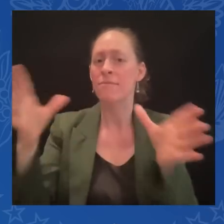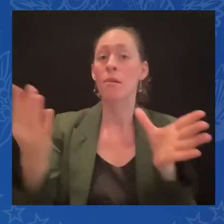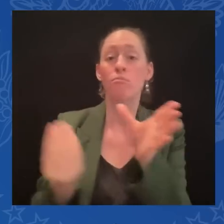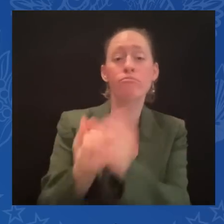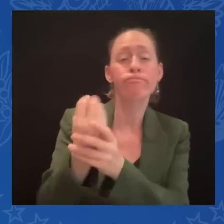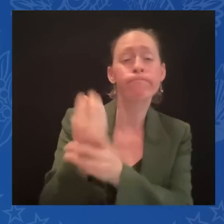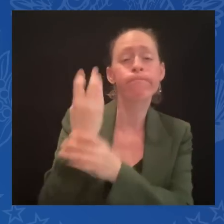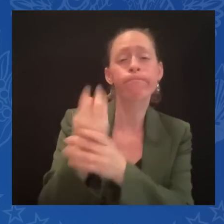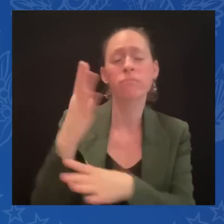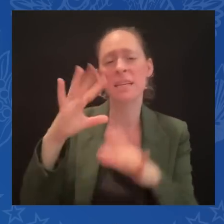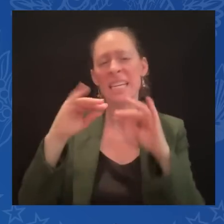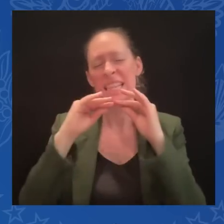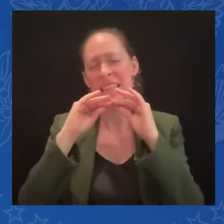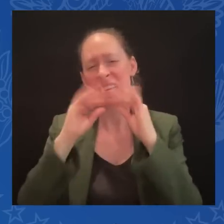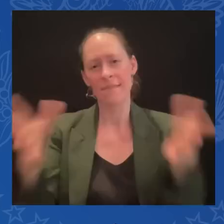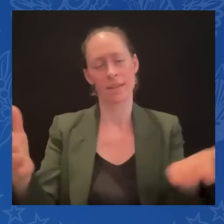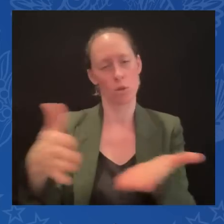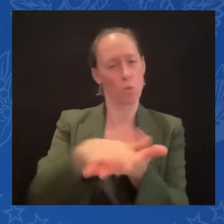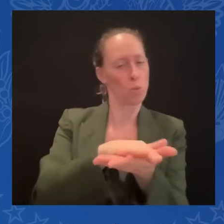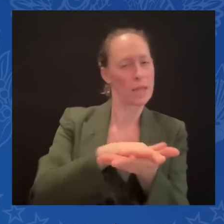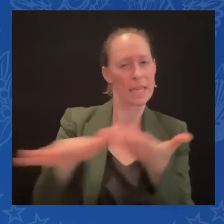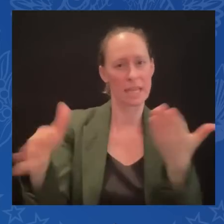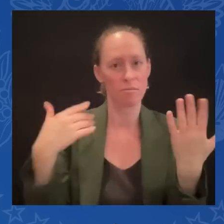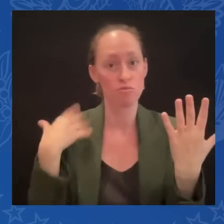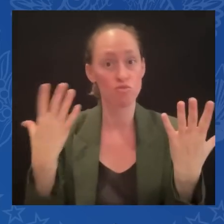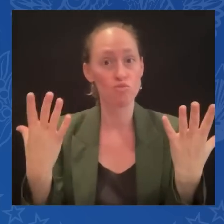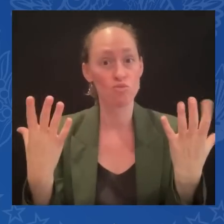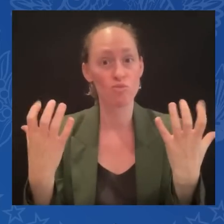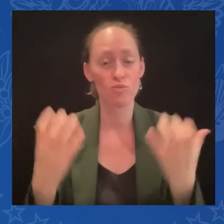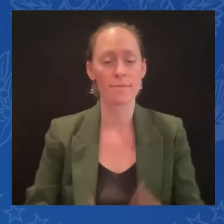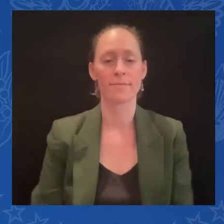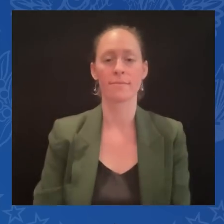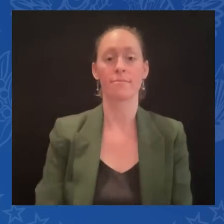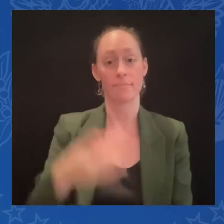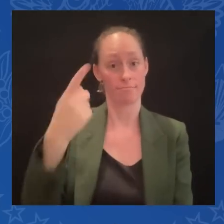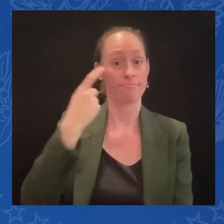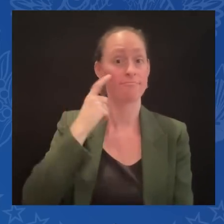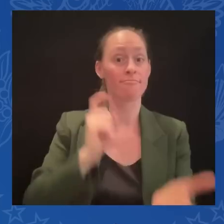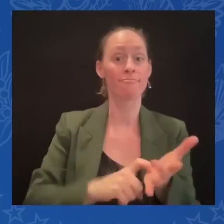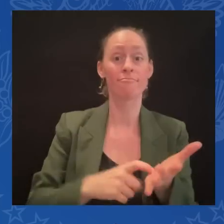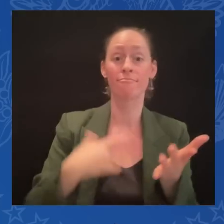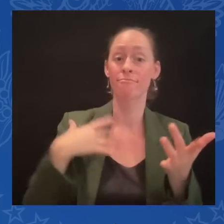those small, little computer chips the size of the tip of your finger that affect nearly everything in our lives,